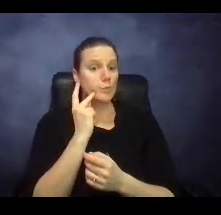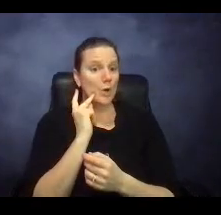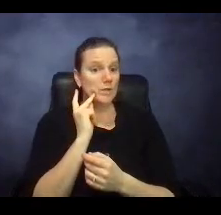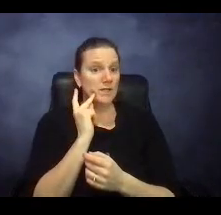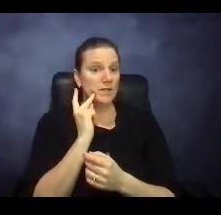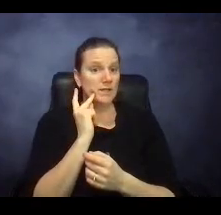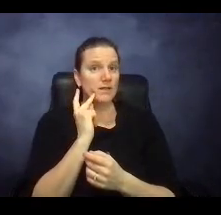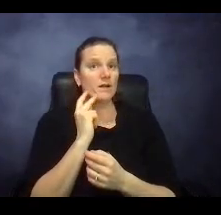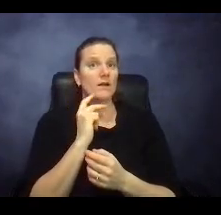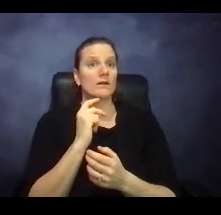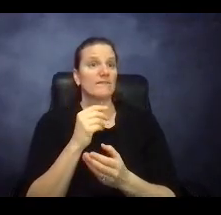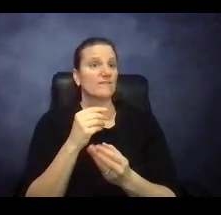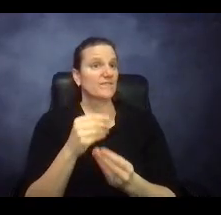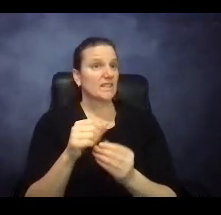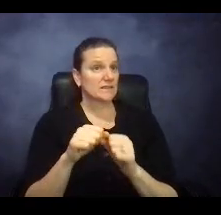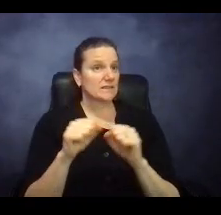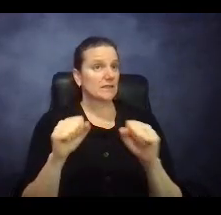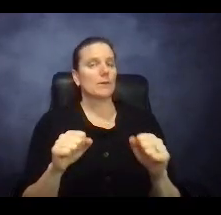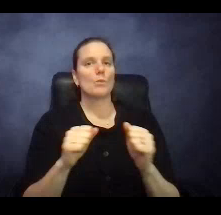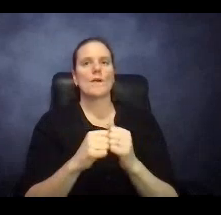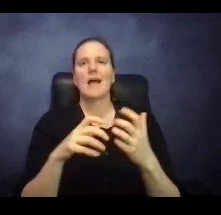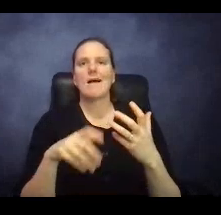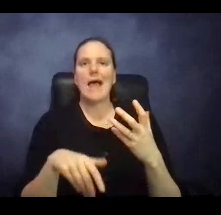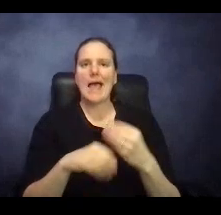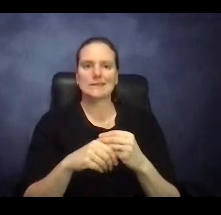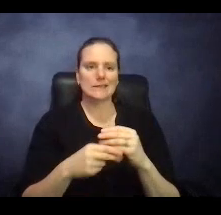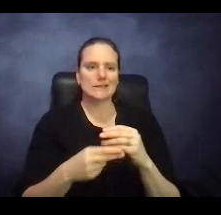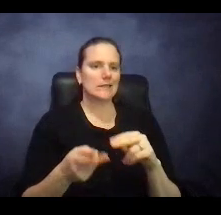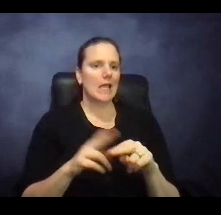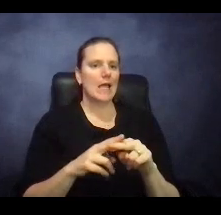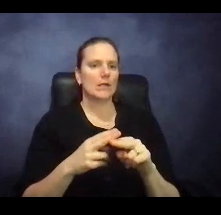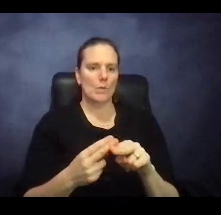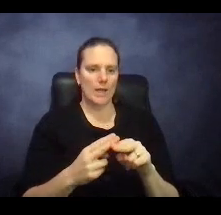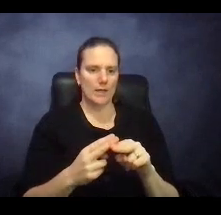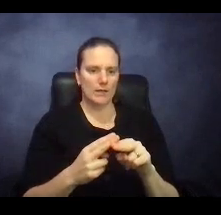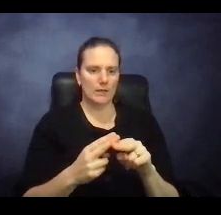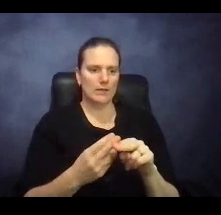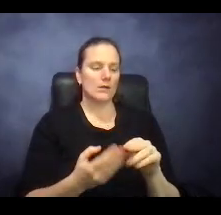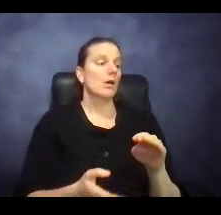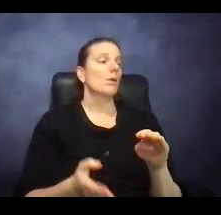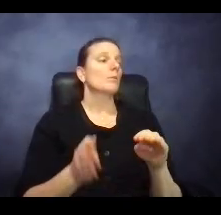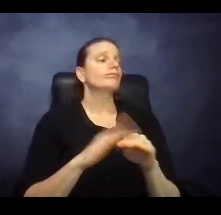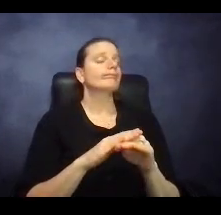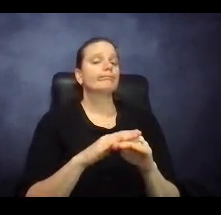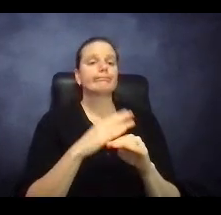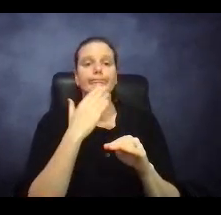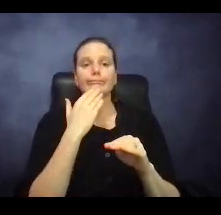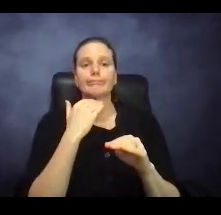feeds that system without putting excess weight on, like I said, without spiking blood sugar levels. So it can be really hard if you're not used